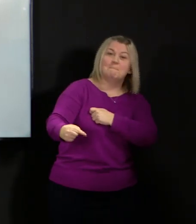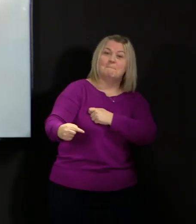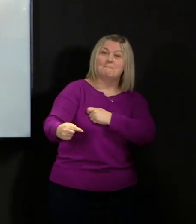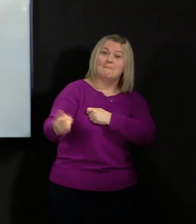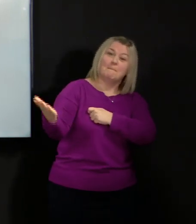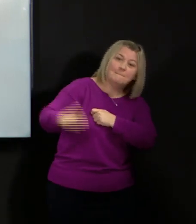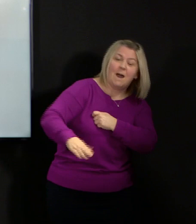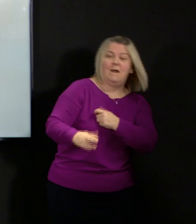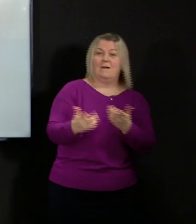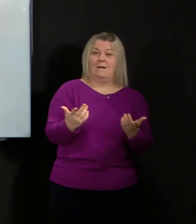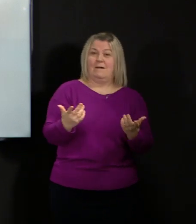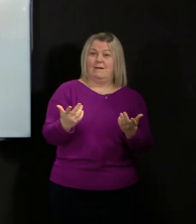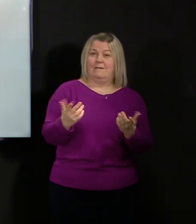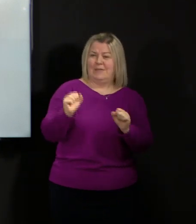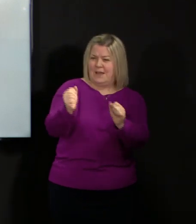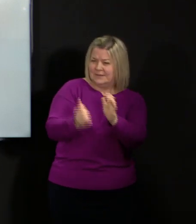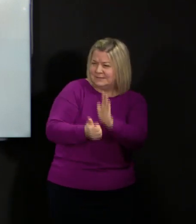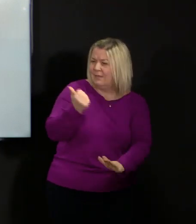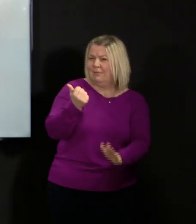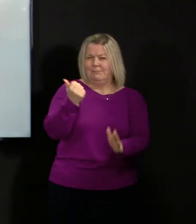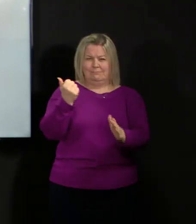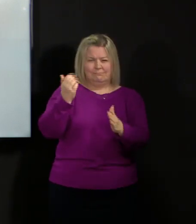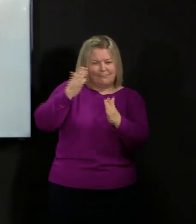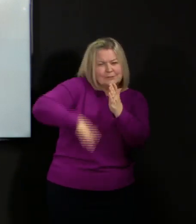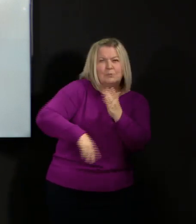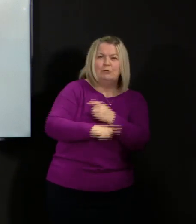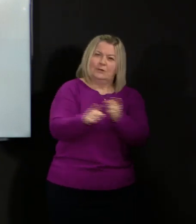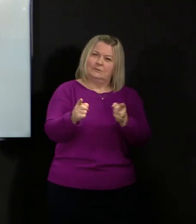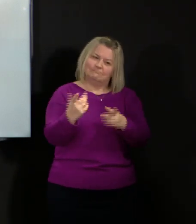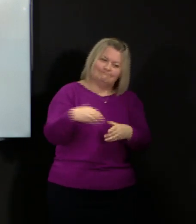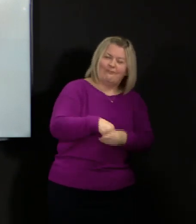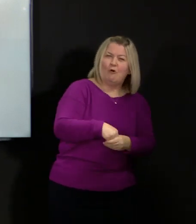and expertise during the coronavirus outbreak. These numbers are of course